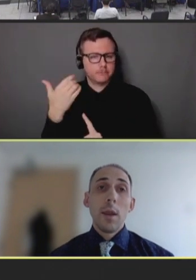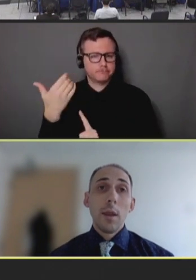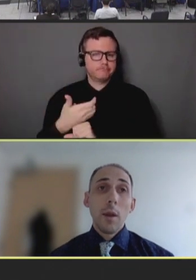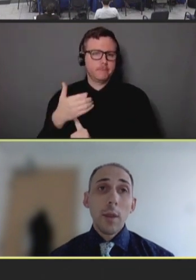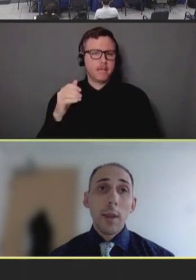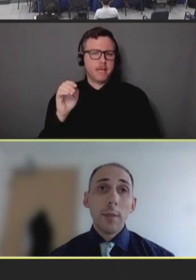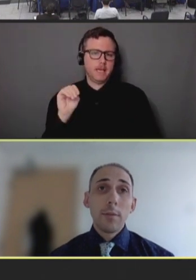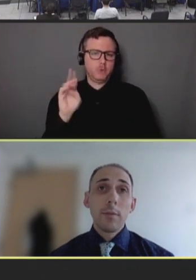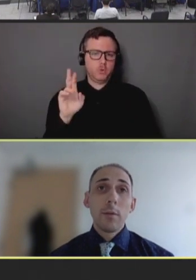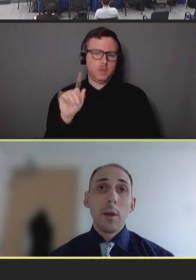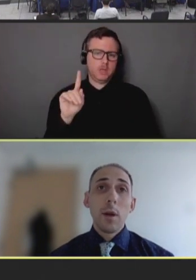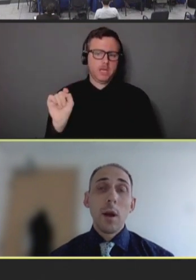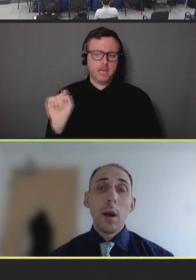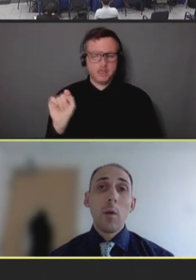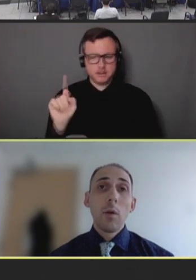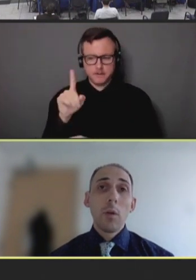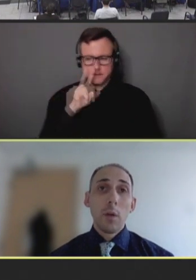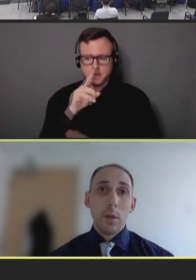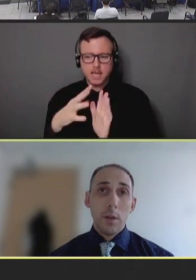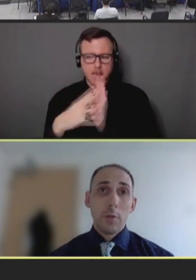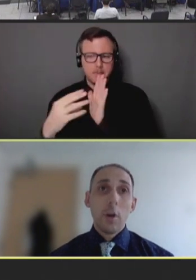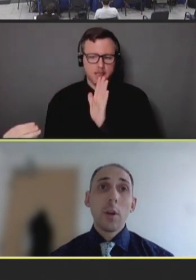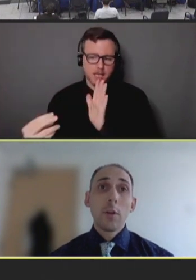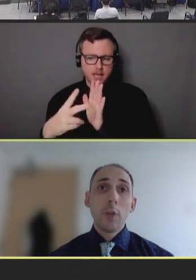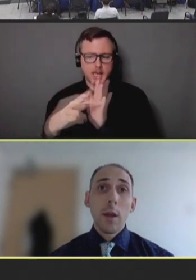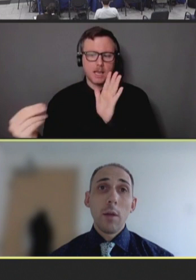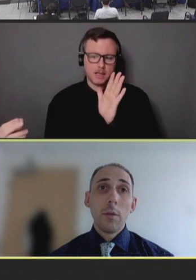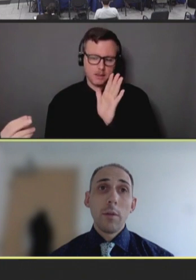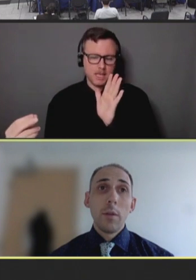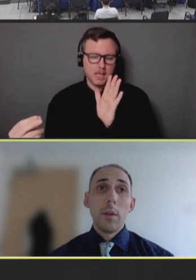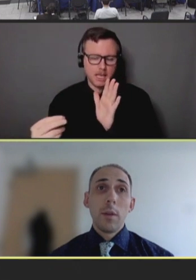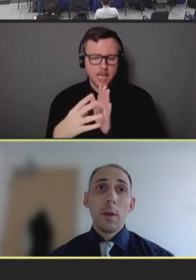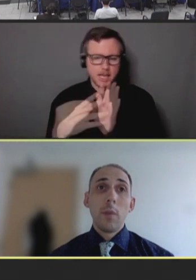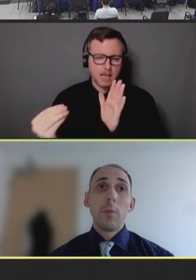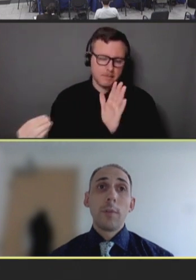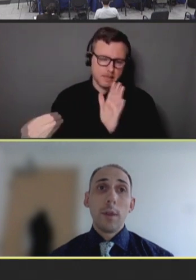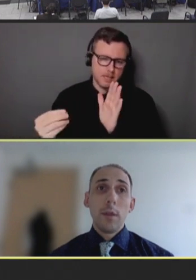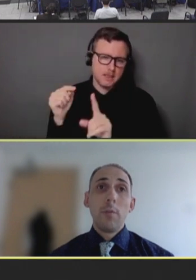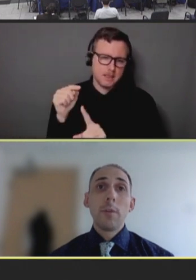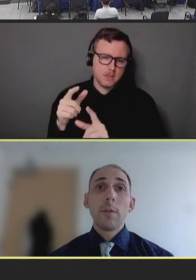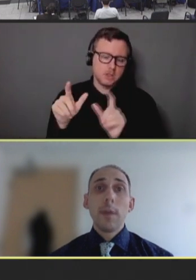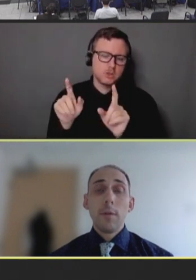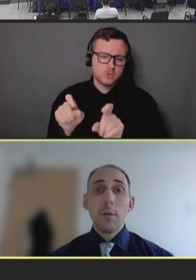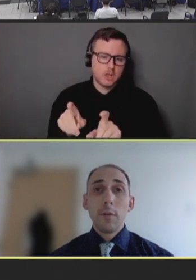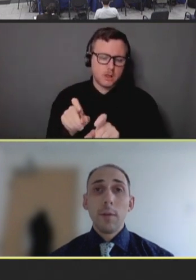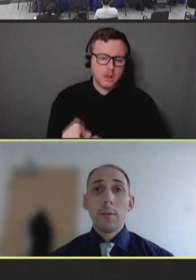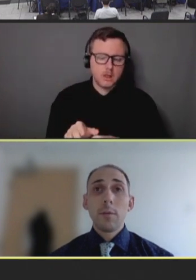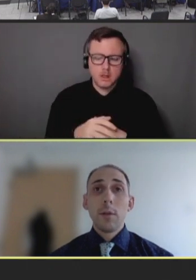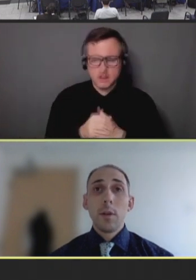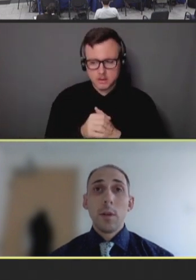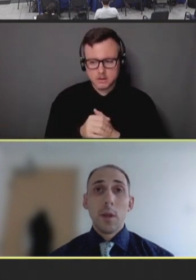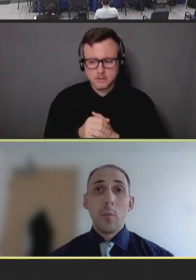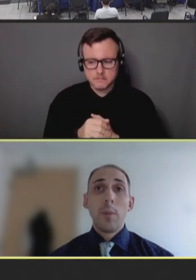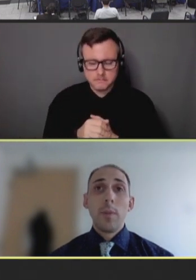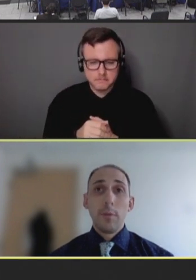In our case, our target trial would study the risk of adverse events with these two